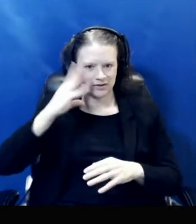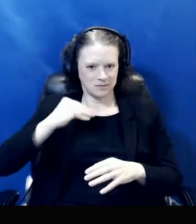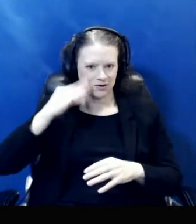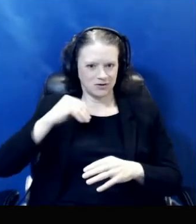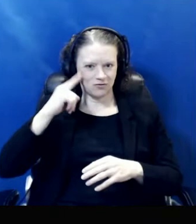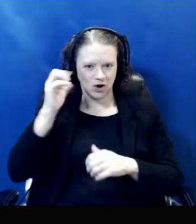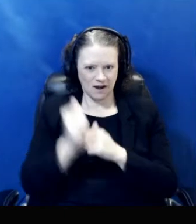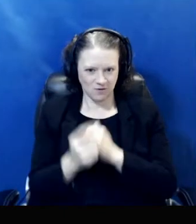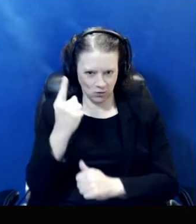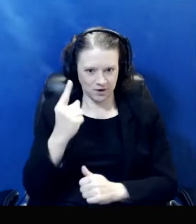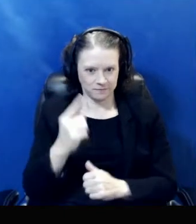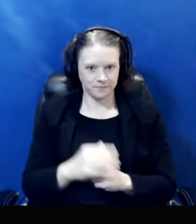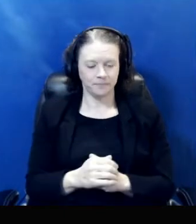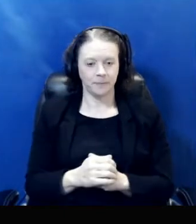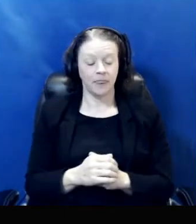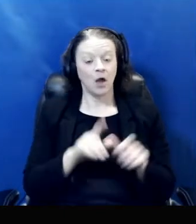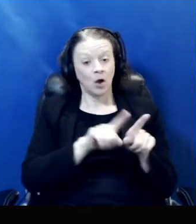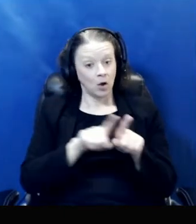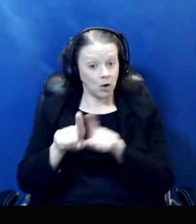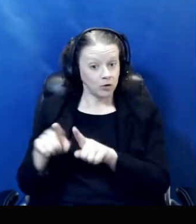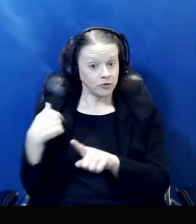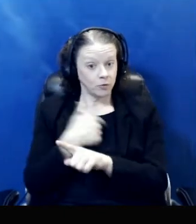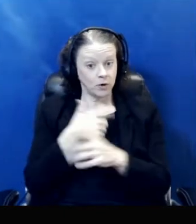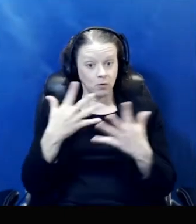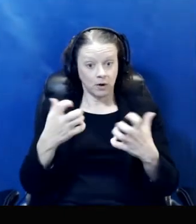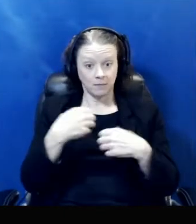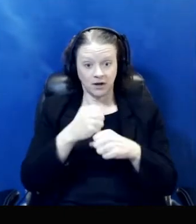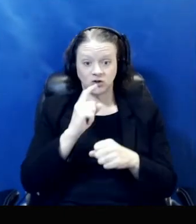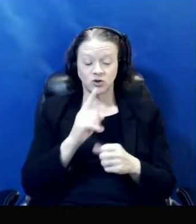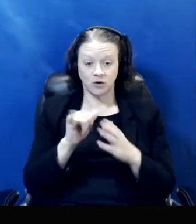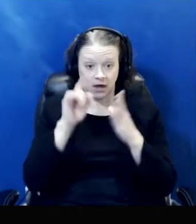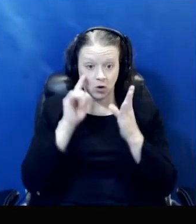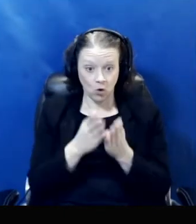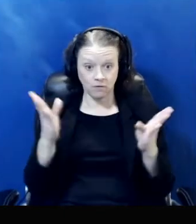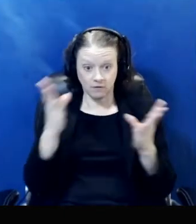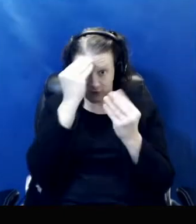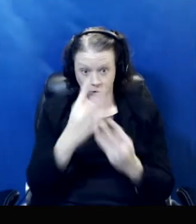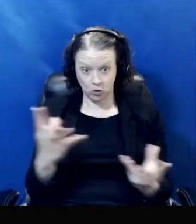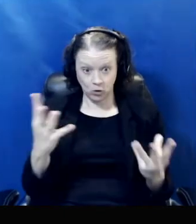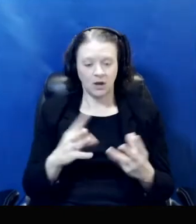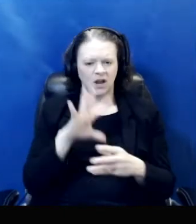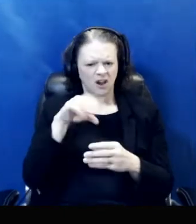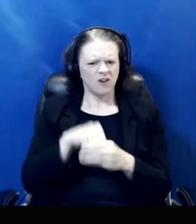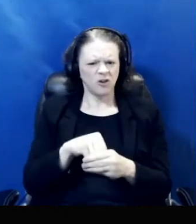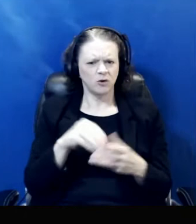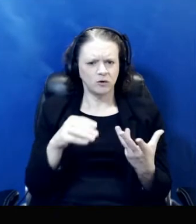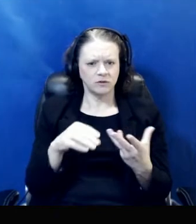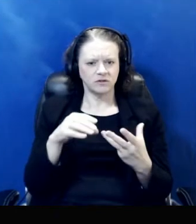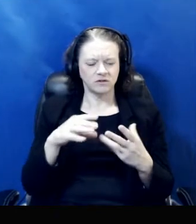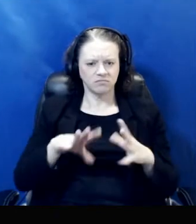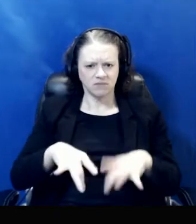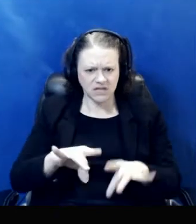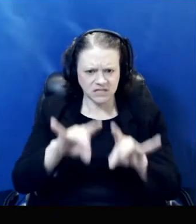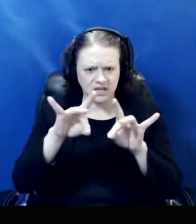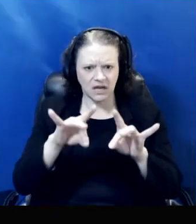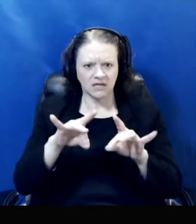we wanted to make sure that the overview included some insights on how inaccessible experiences related to this topic can